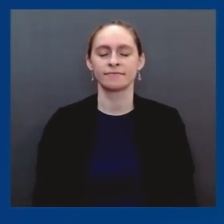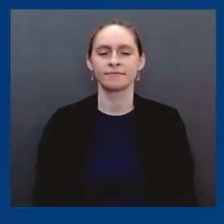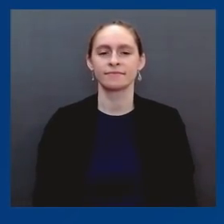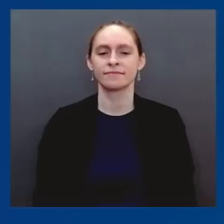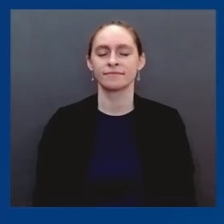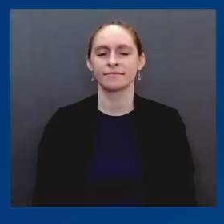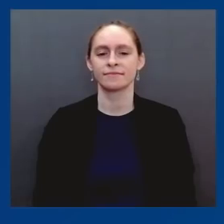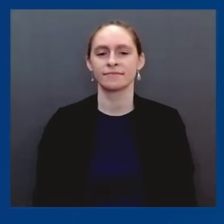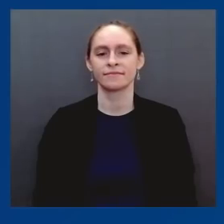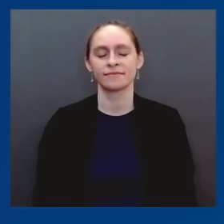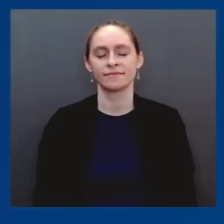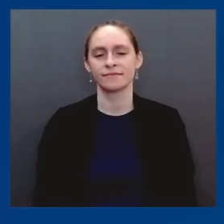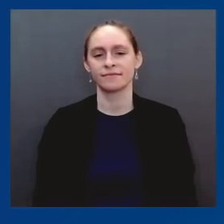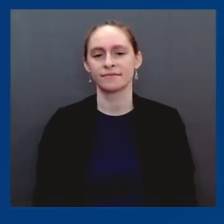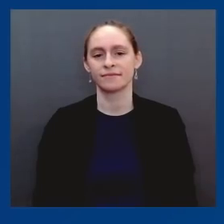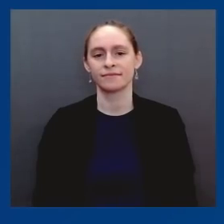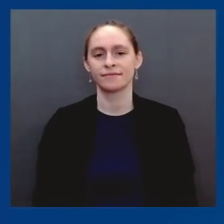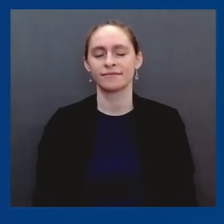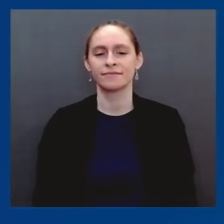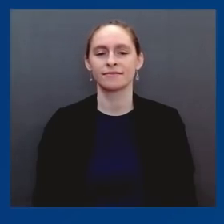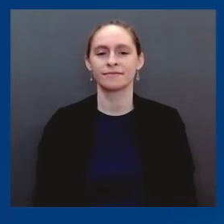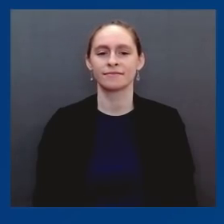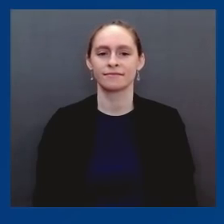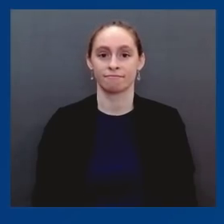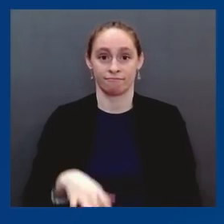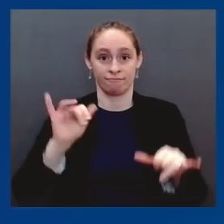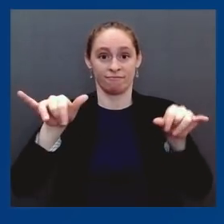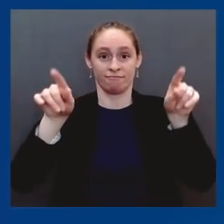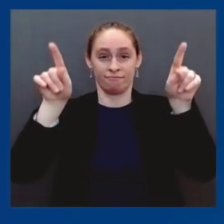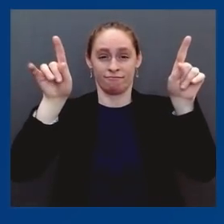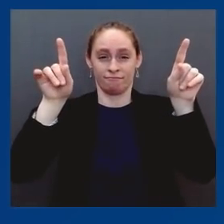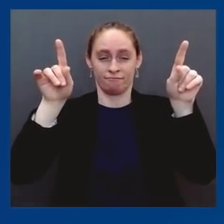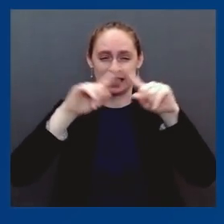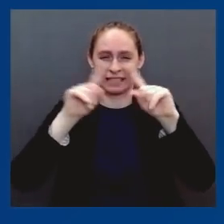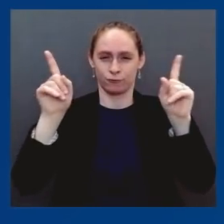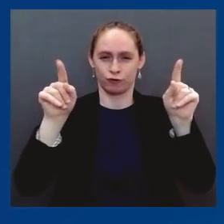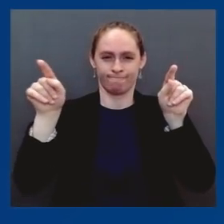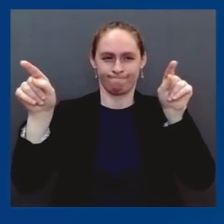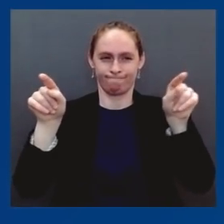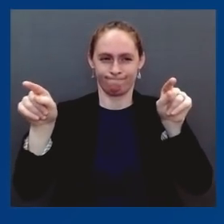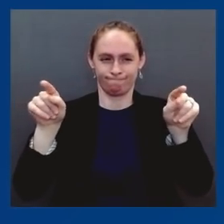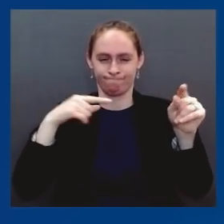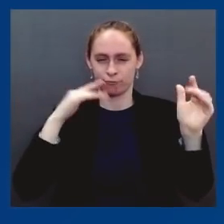to the predominantly high level of prior infection and, to some extent, vaccination coverage,